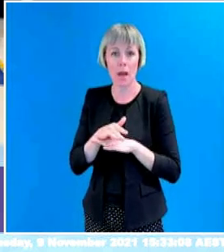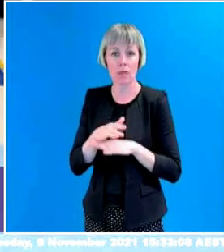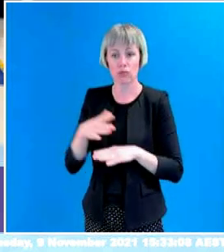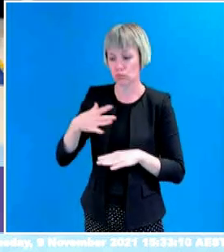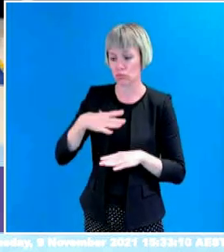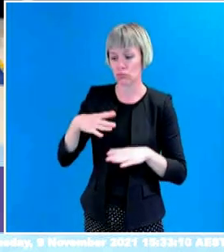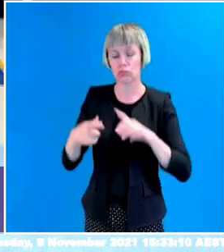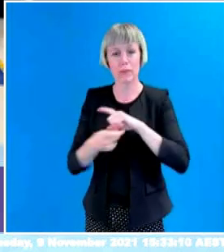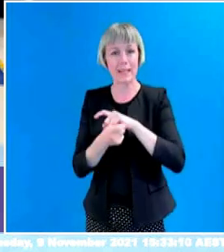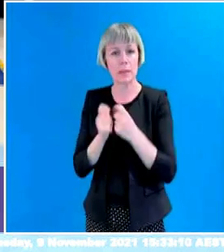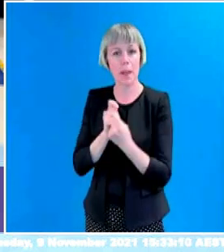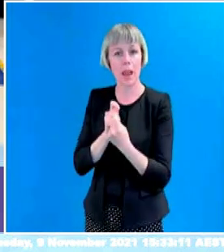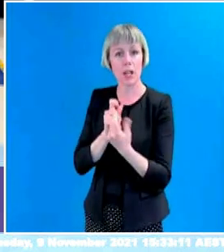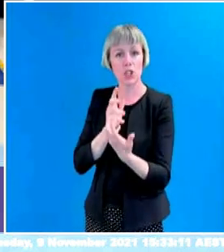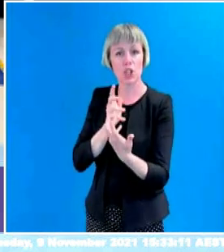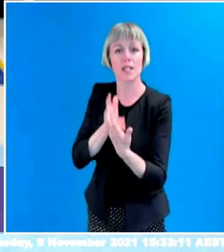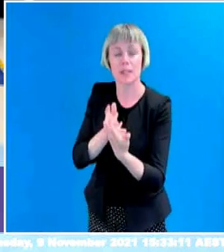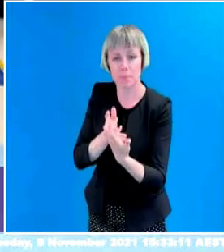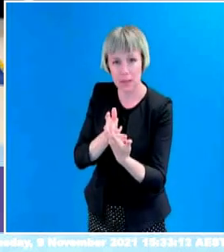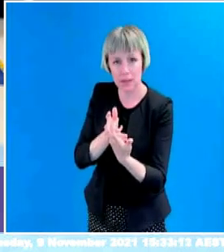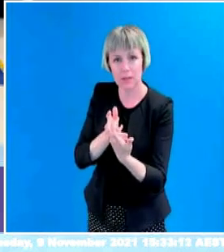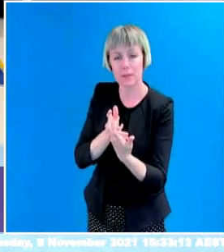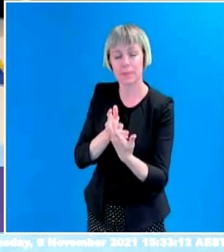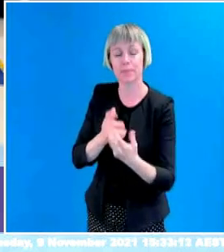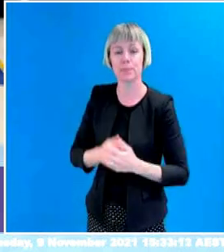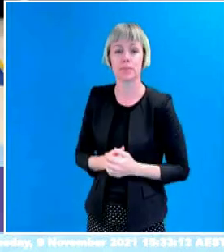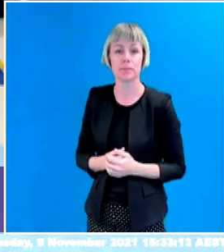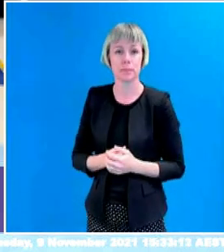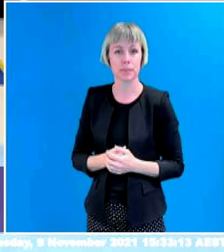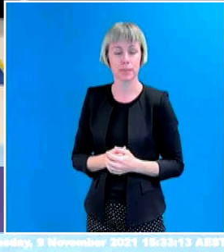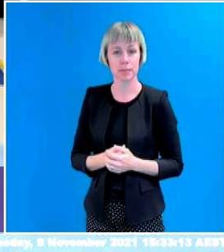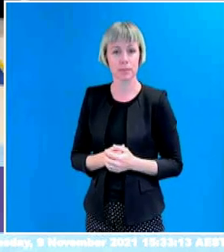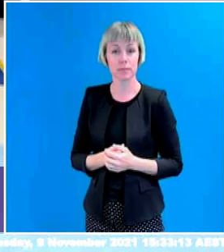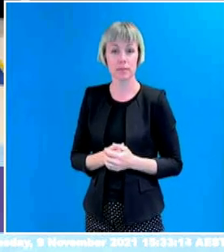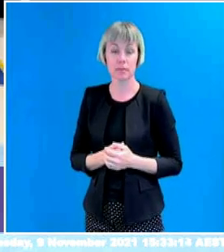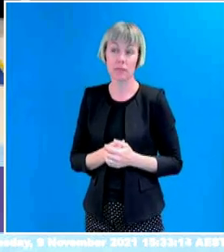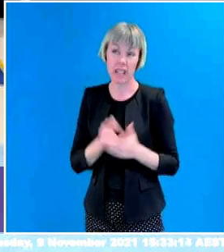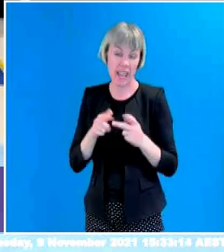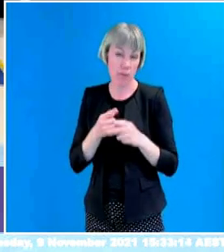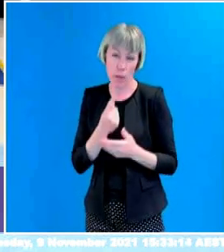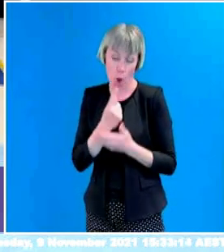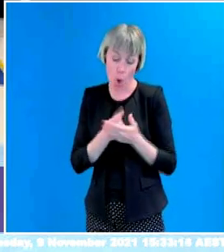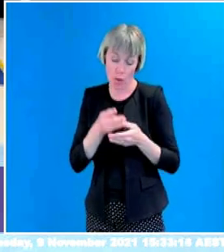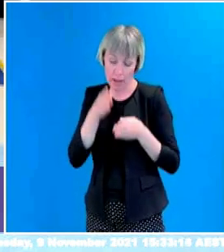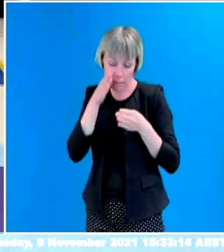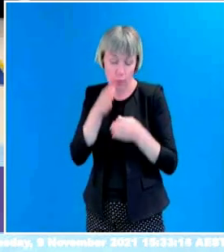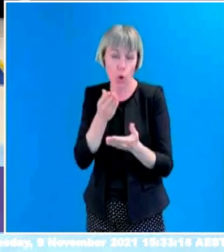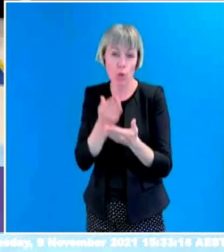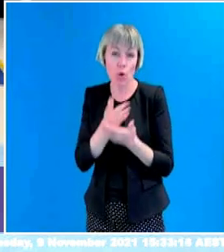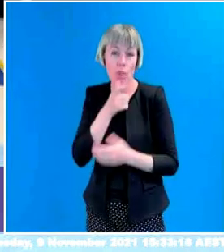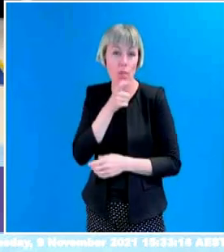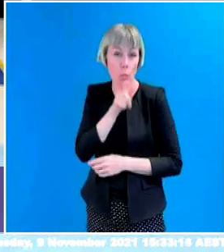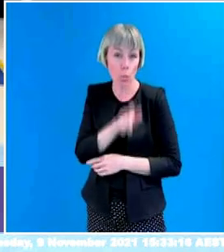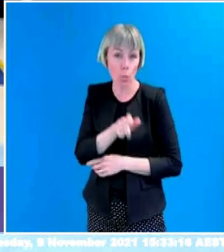In our view, if we just stick to the semantic level for a moment, then the